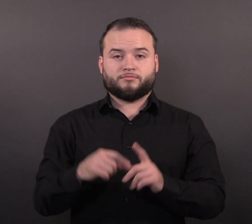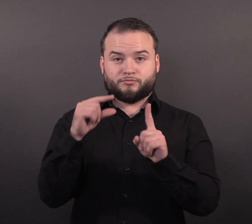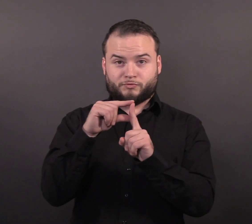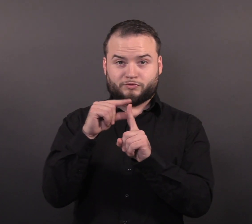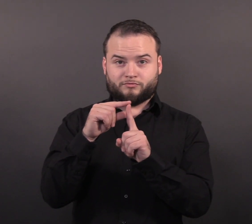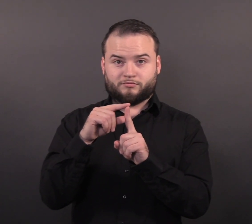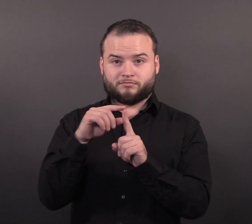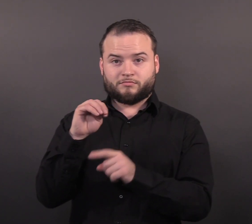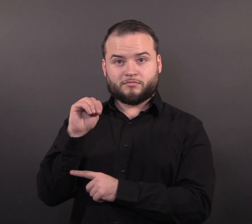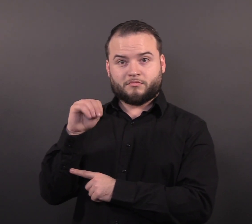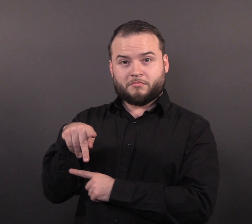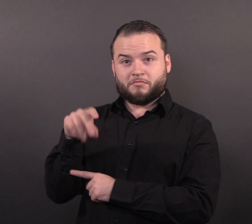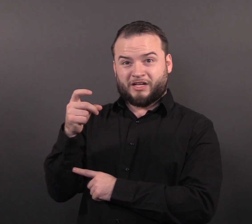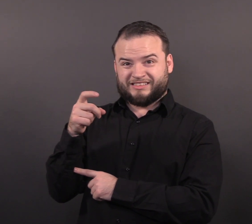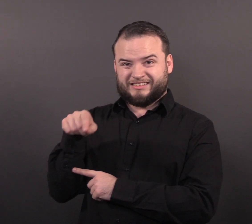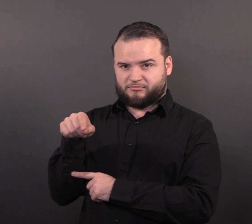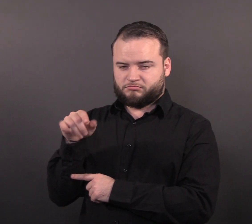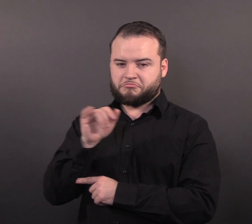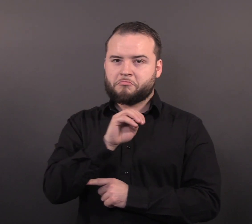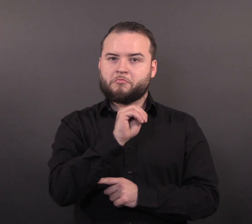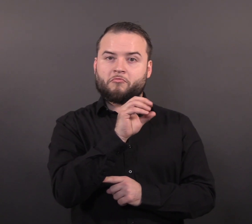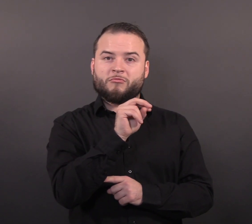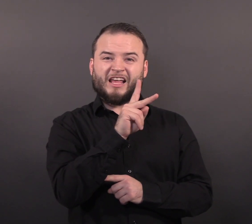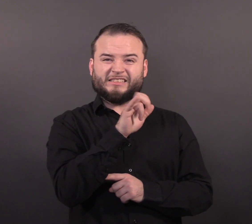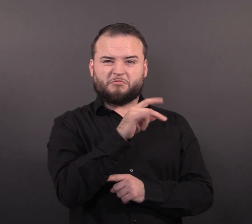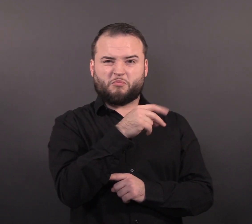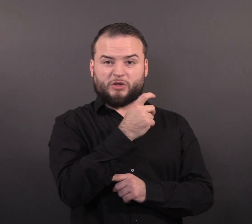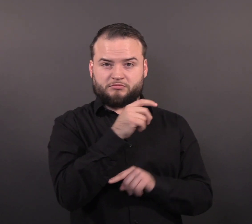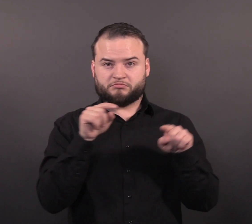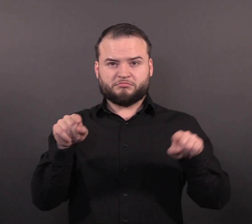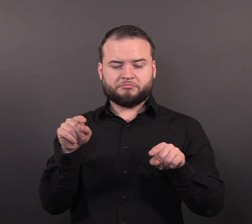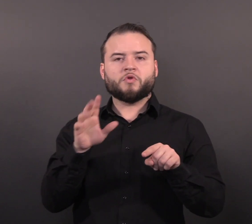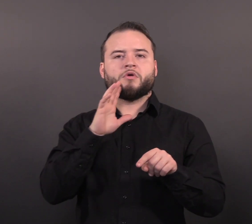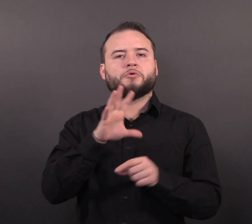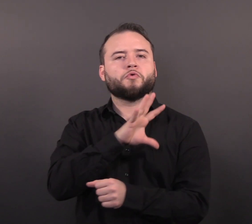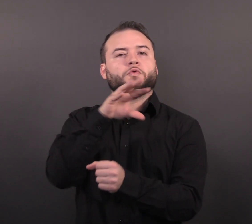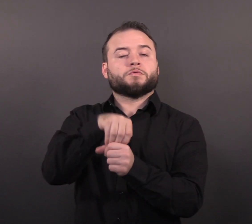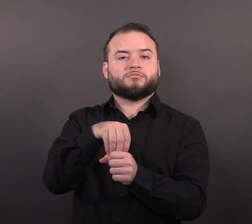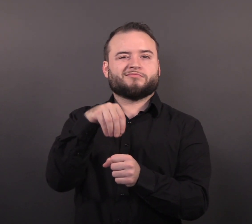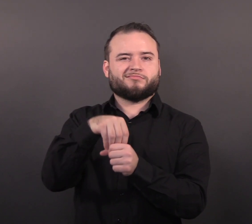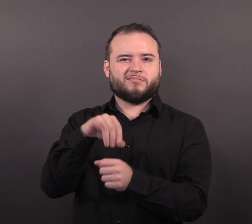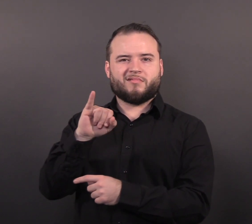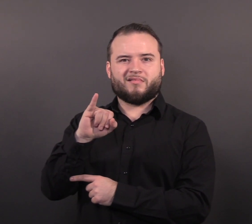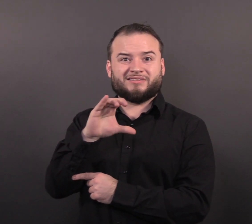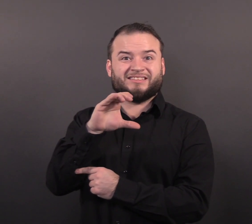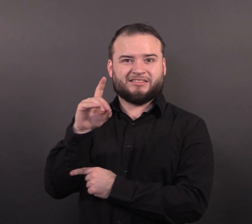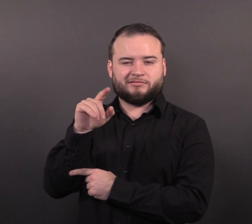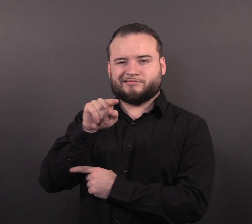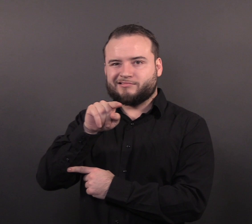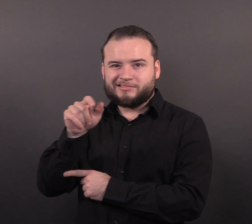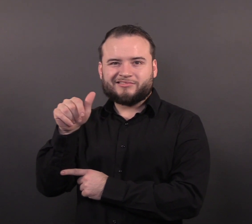The synonym mpox will be included in the ICD-10 online in the coming days.